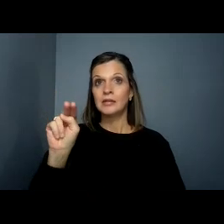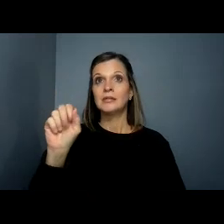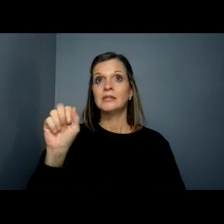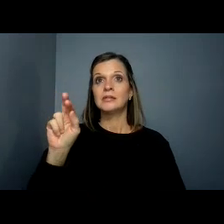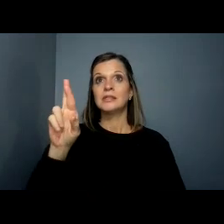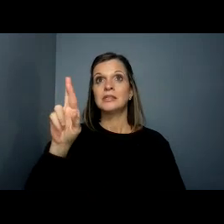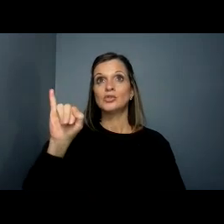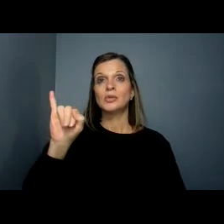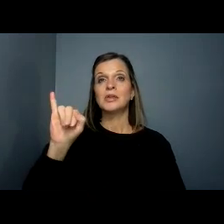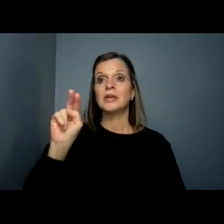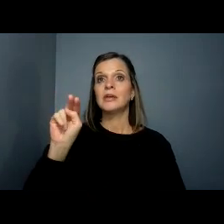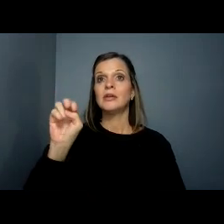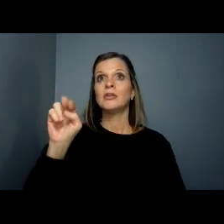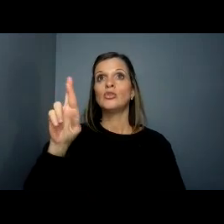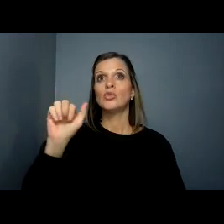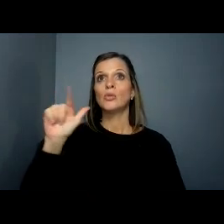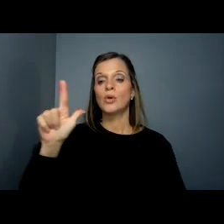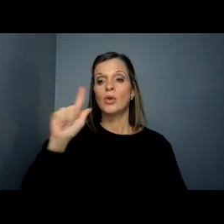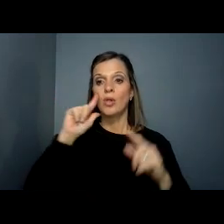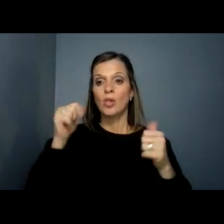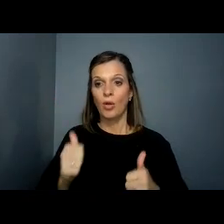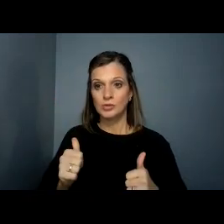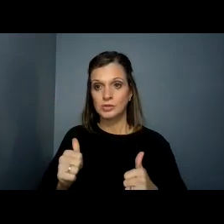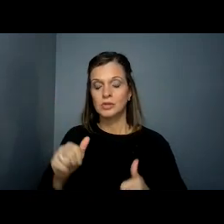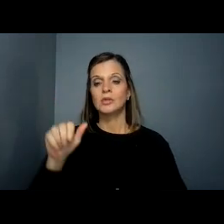So let me ask when someone gets hearing aids. And in this case,